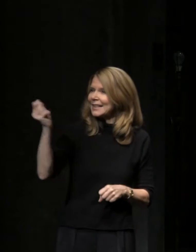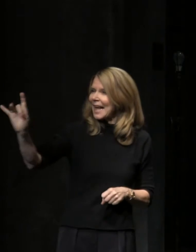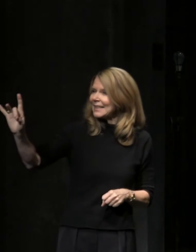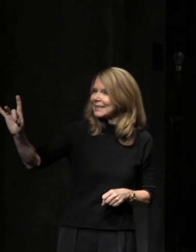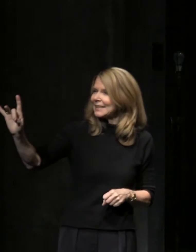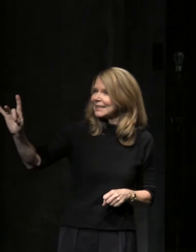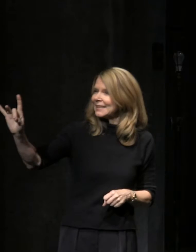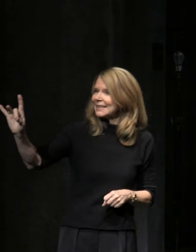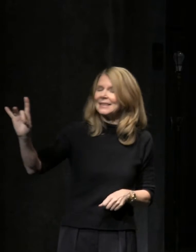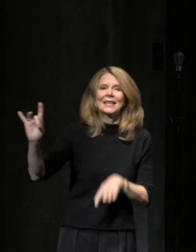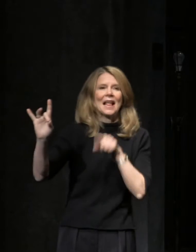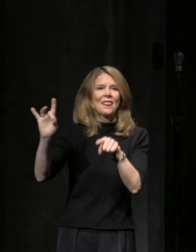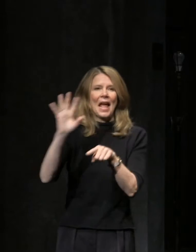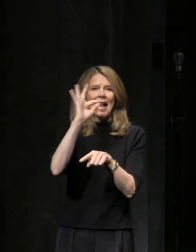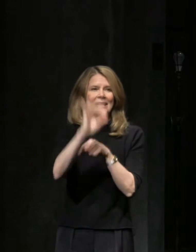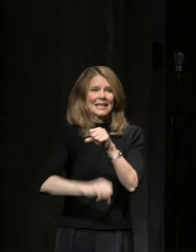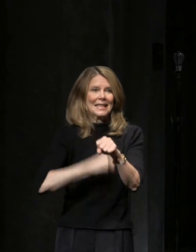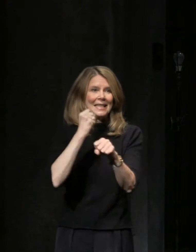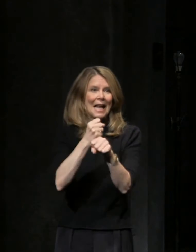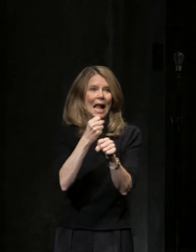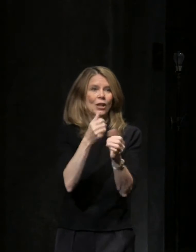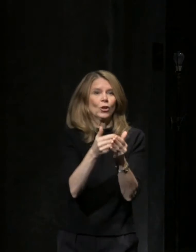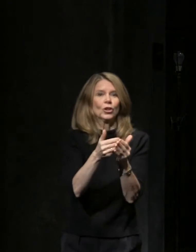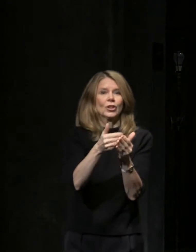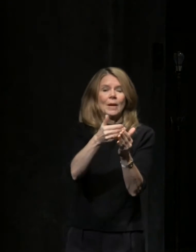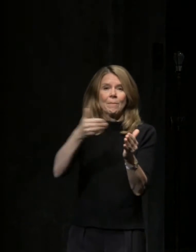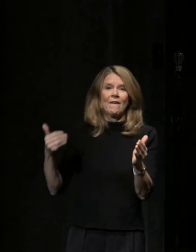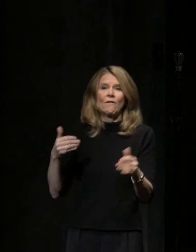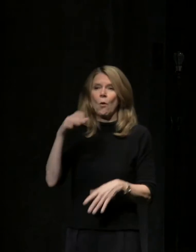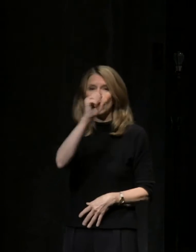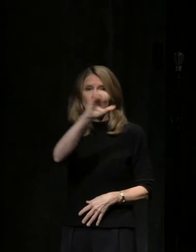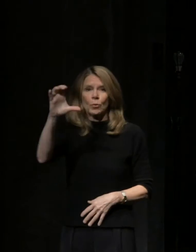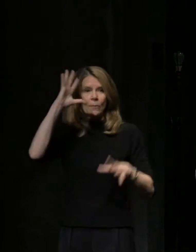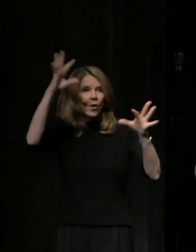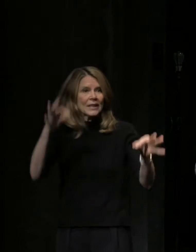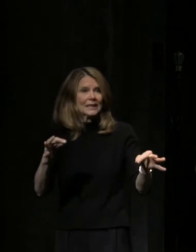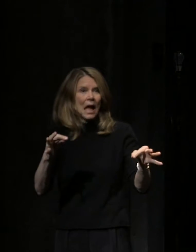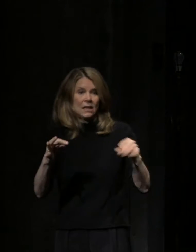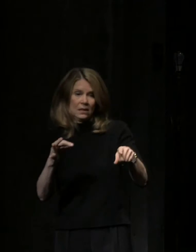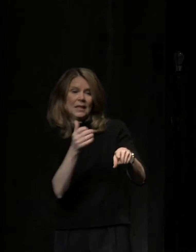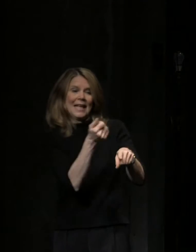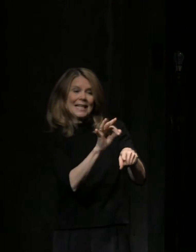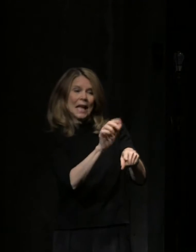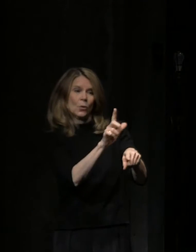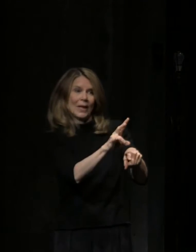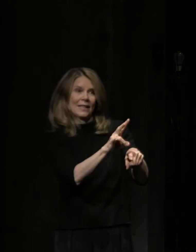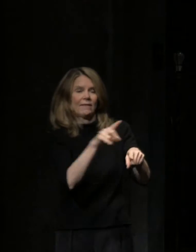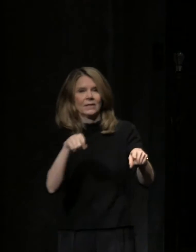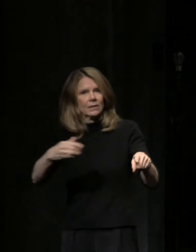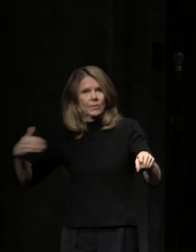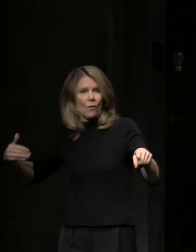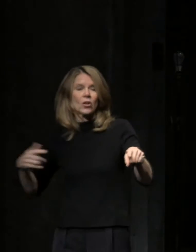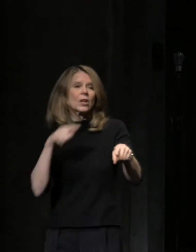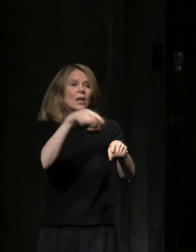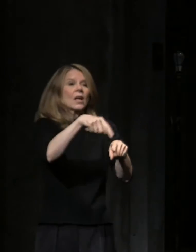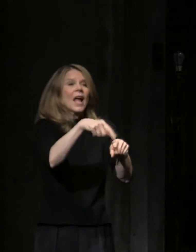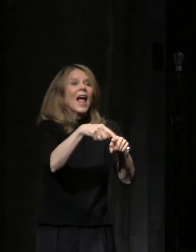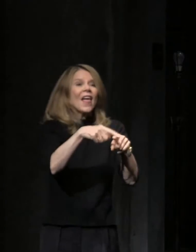nine years before the Supreme Court's decision in 1927 that legalized the forced sterilization